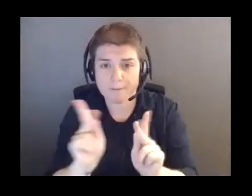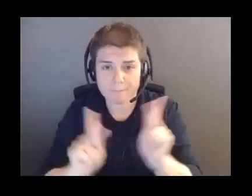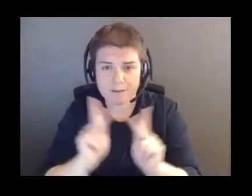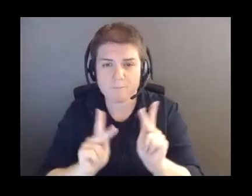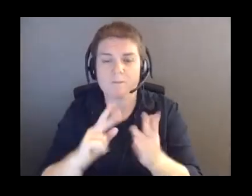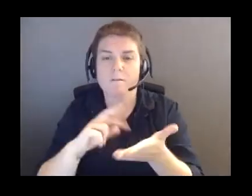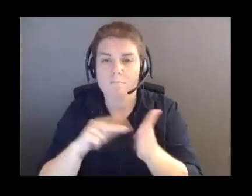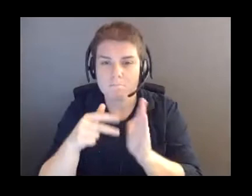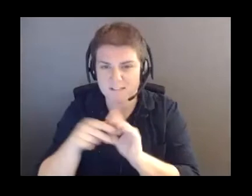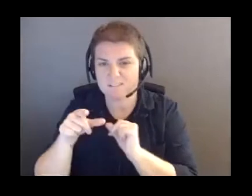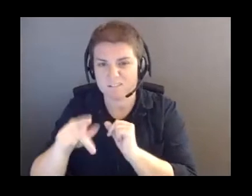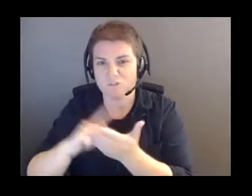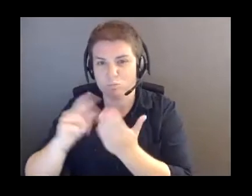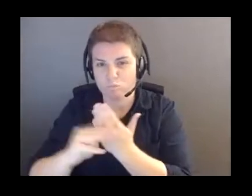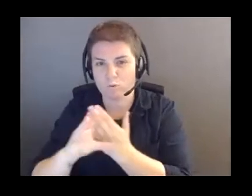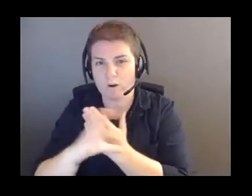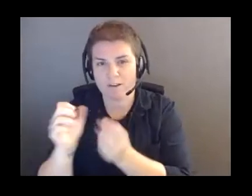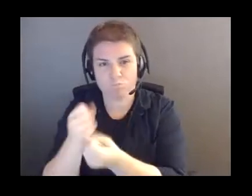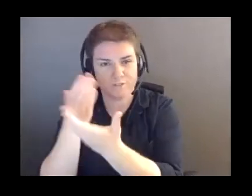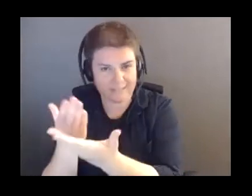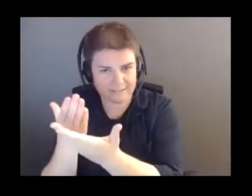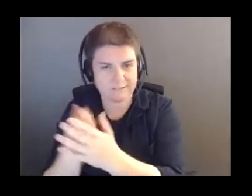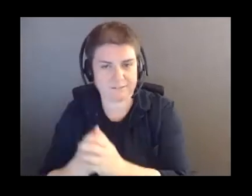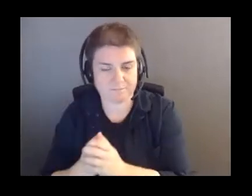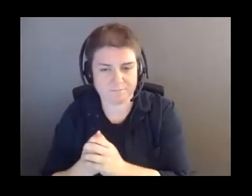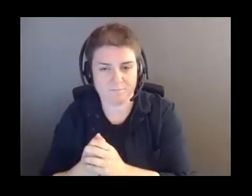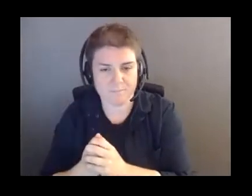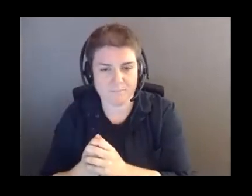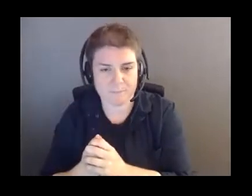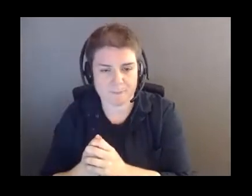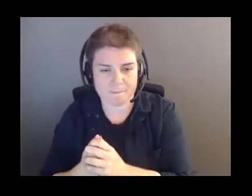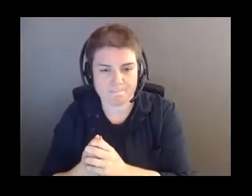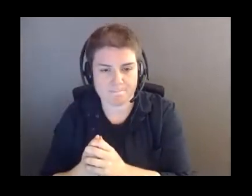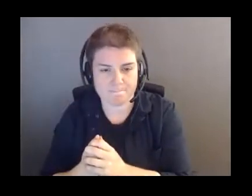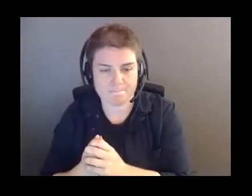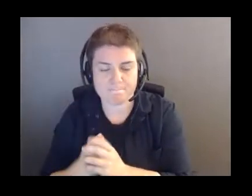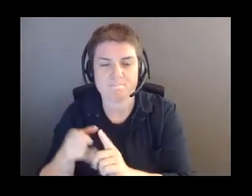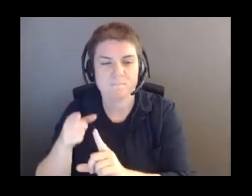would likely be the best place for you to apply. Projects in this stream may still have